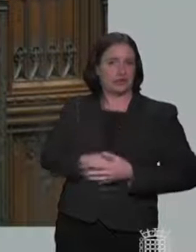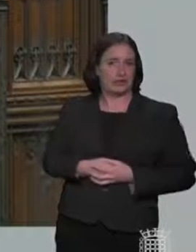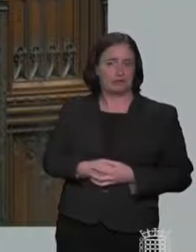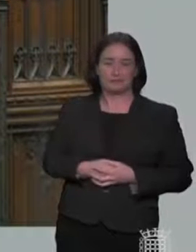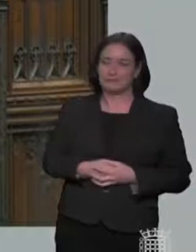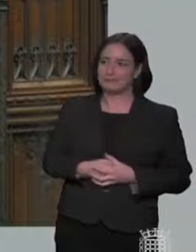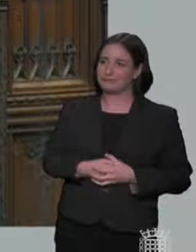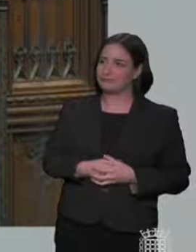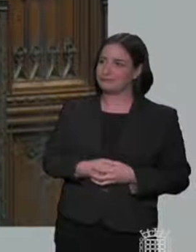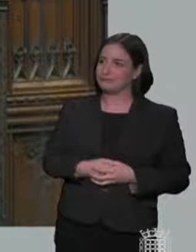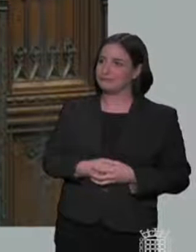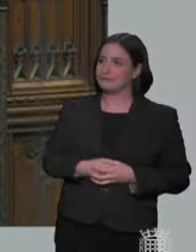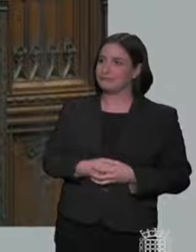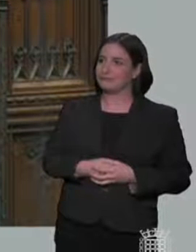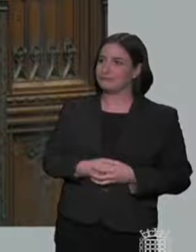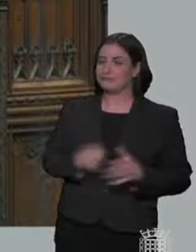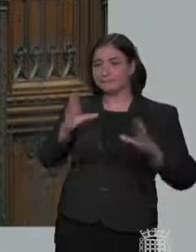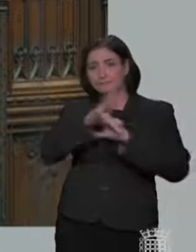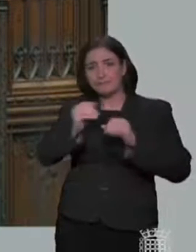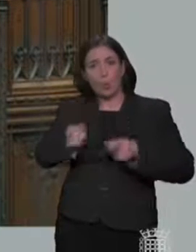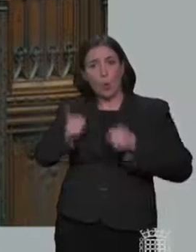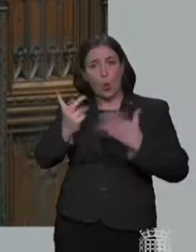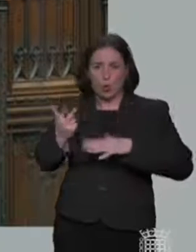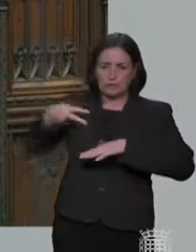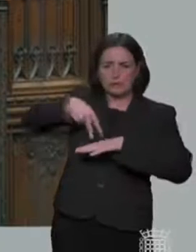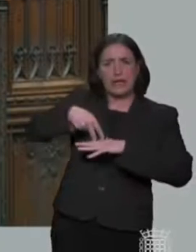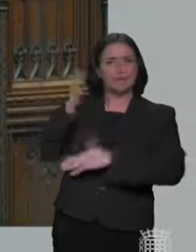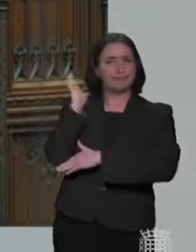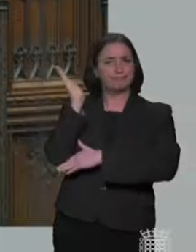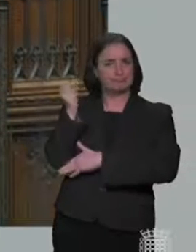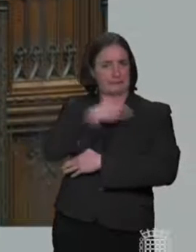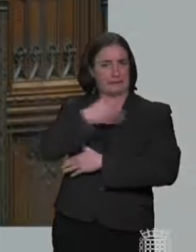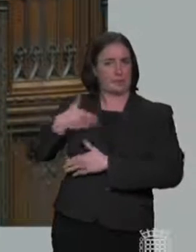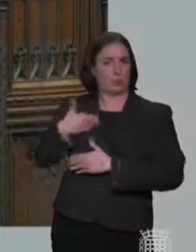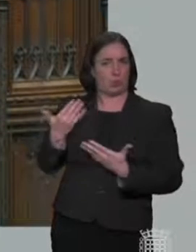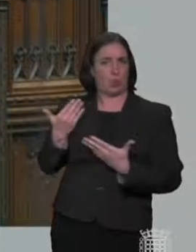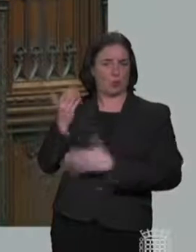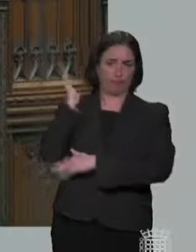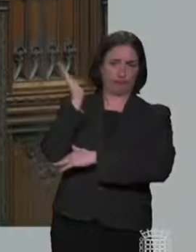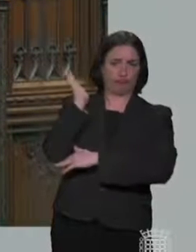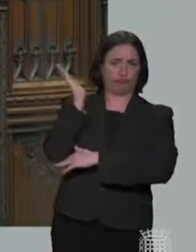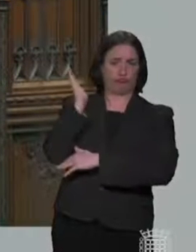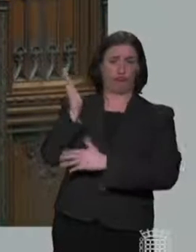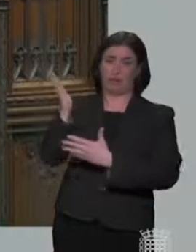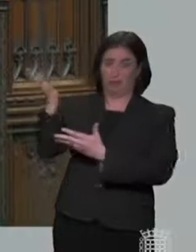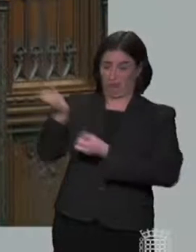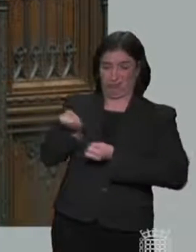my lord's standing here this morning i am but a bridge a conduit a messenger for